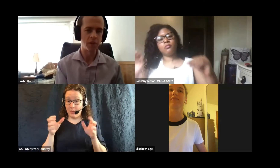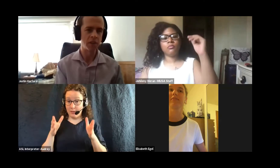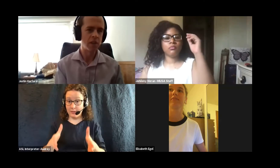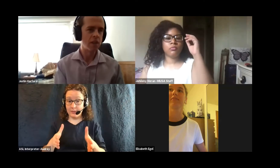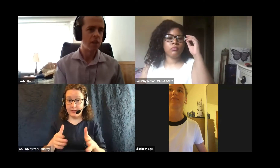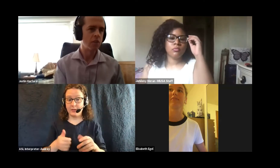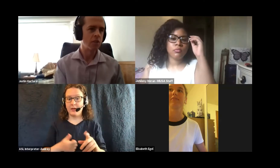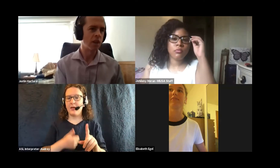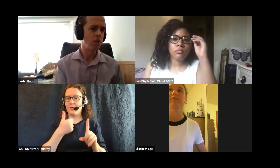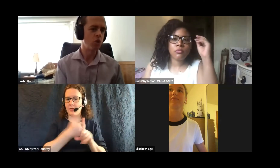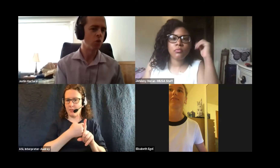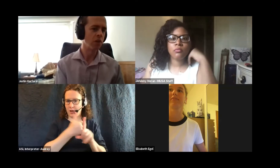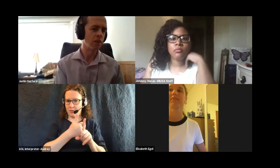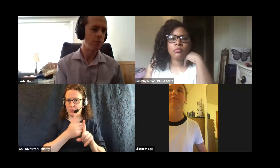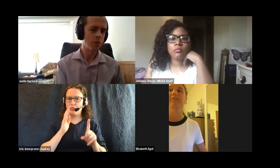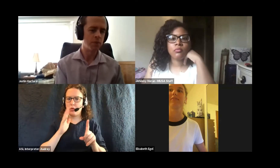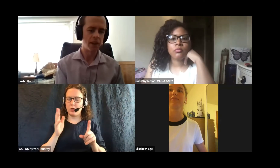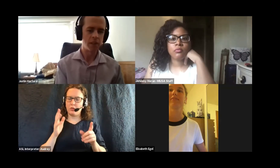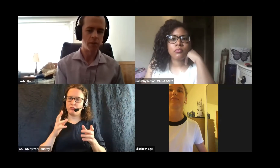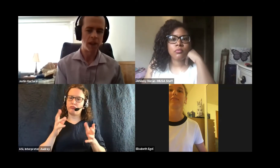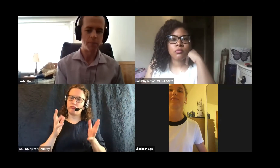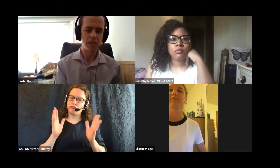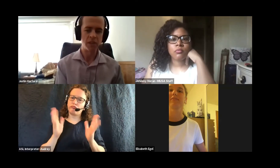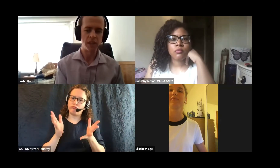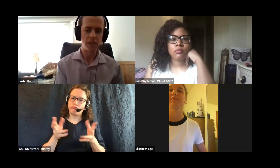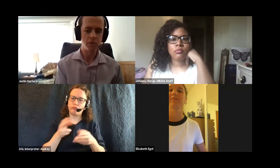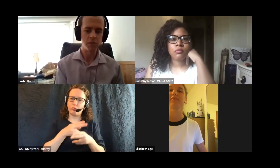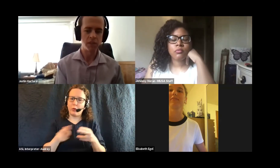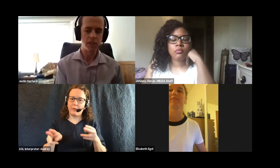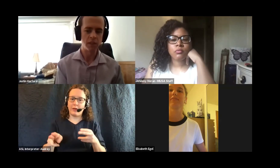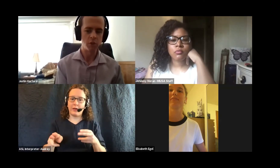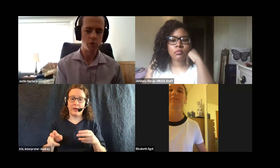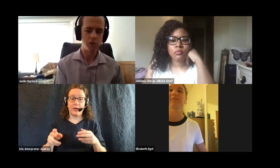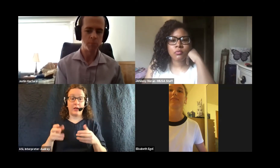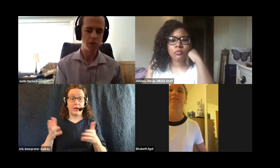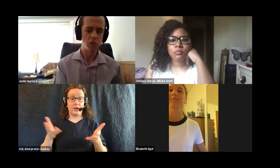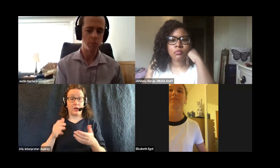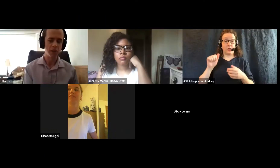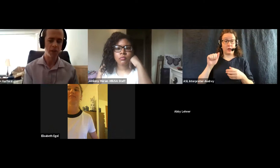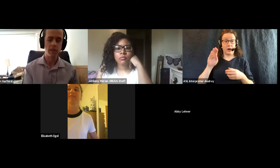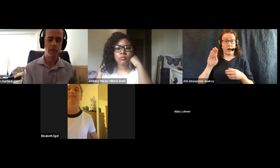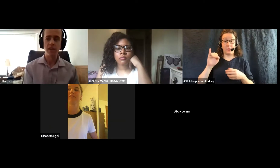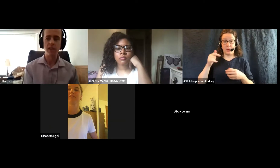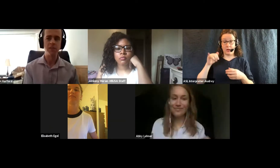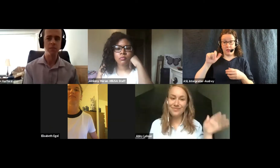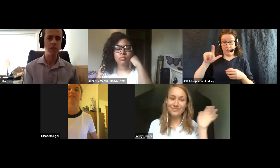are going to talk to you shortly but we have here Abigail Lehner, who did an internship in Germany